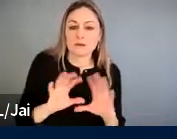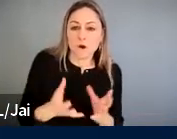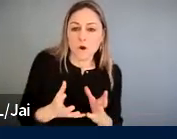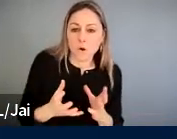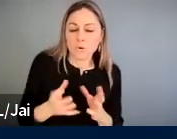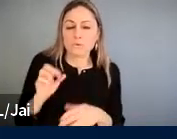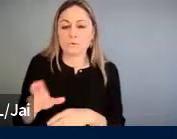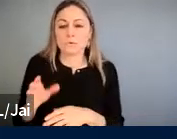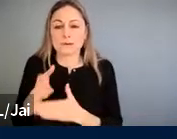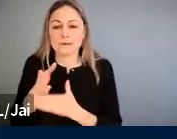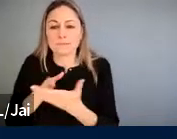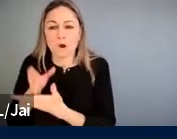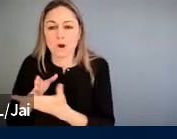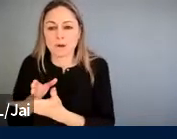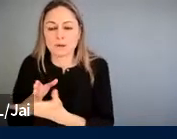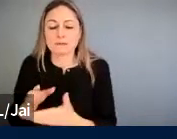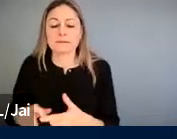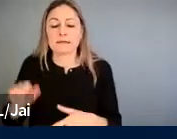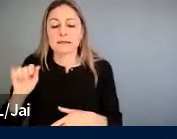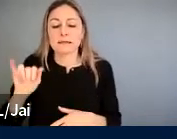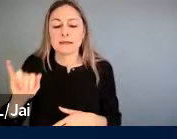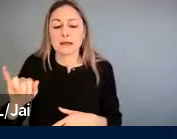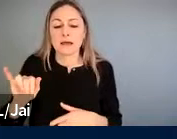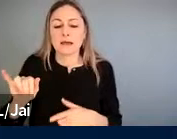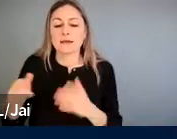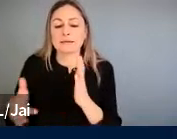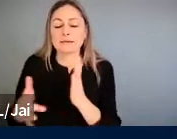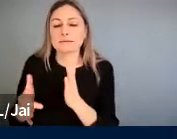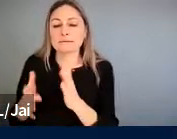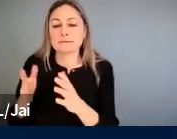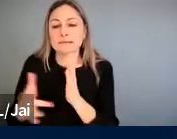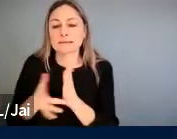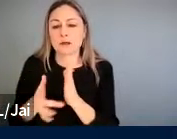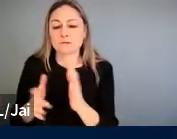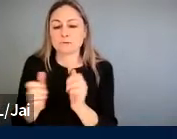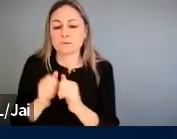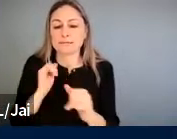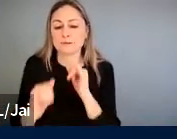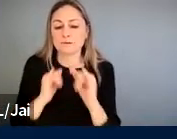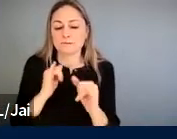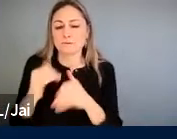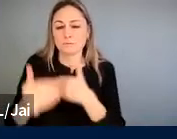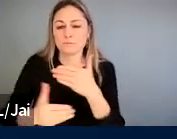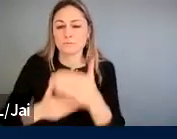technologies in the hiring process. So those were the three main areas that we heard concerns about